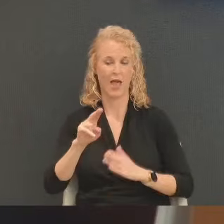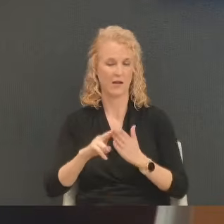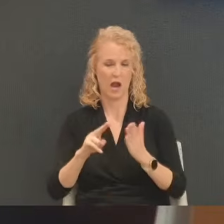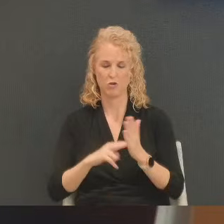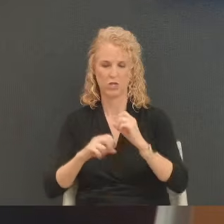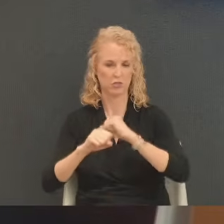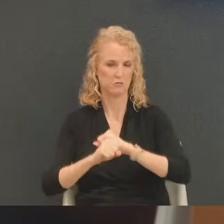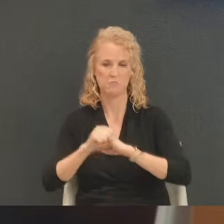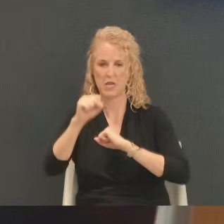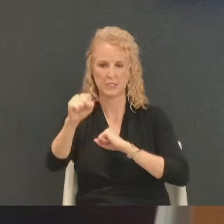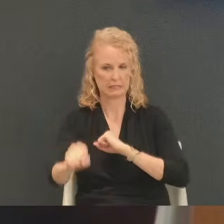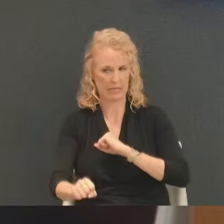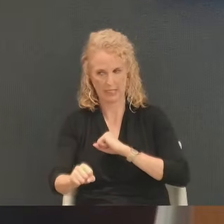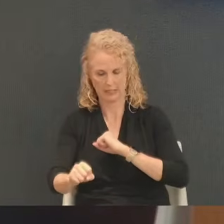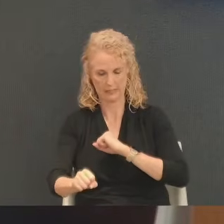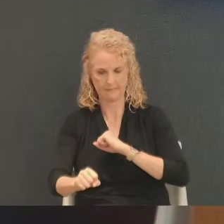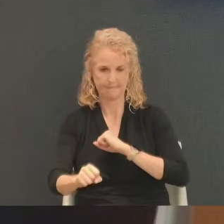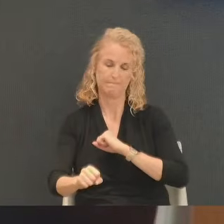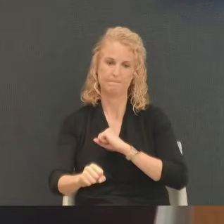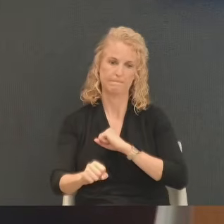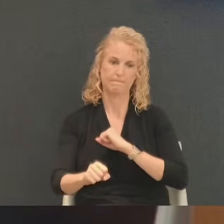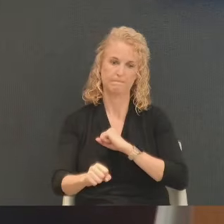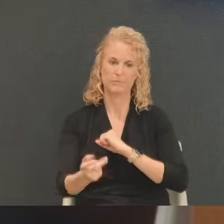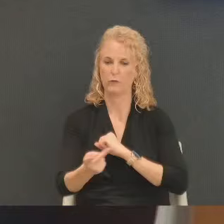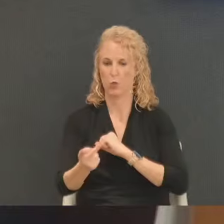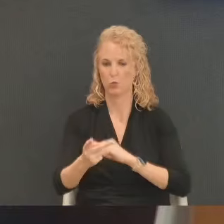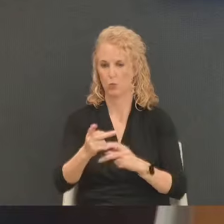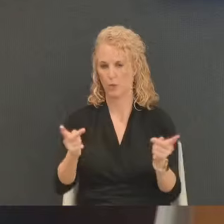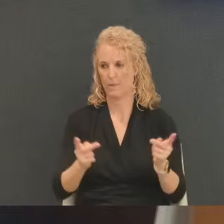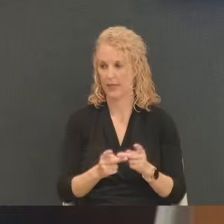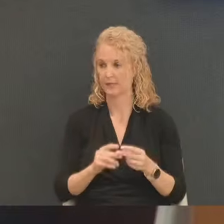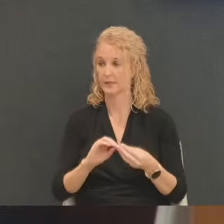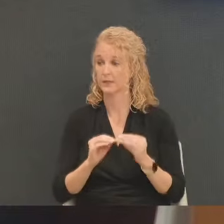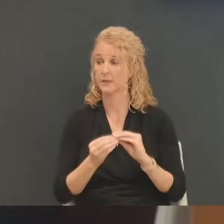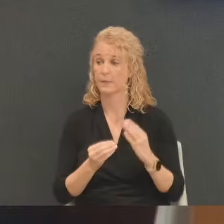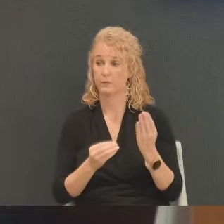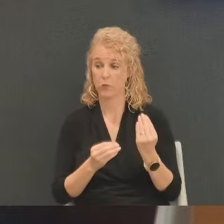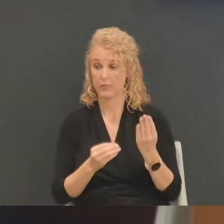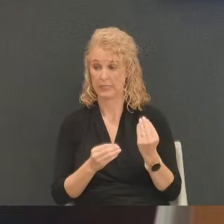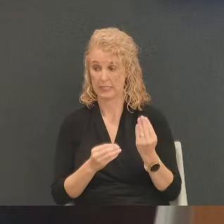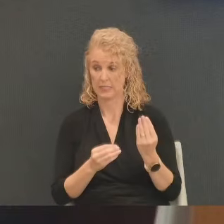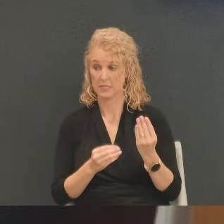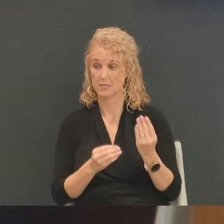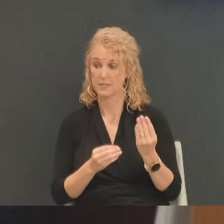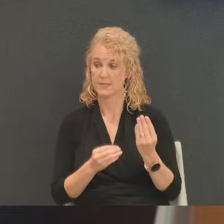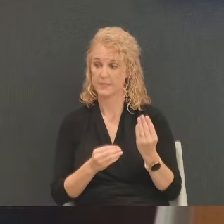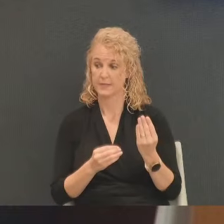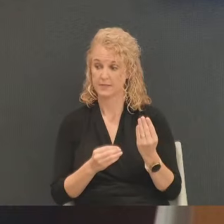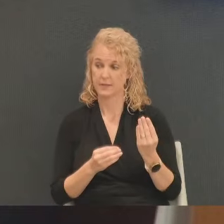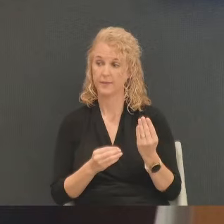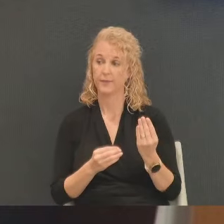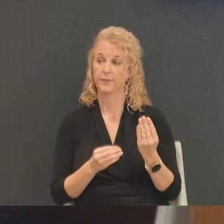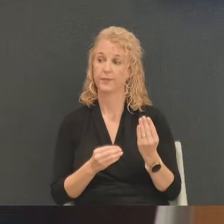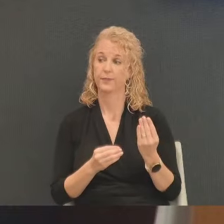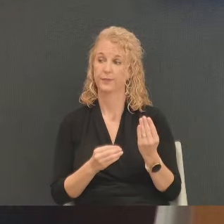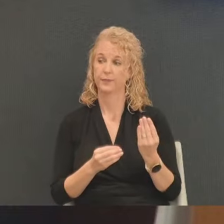lease agreement with active day for those two facilities. Item number 14 Commissioners 14,